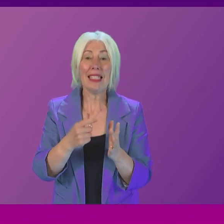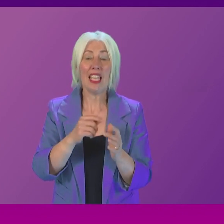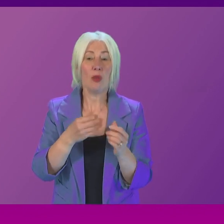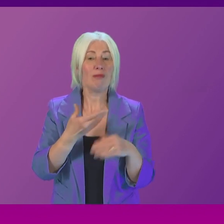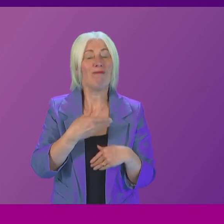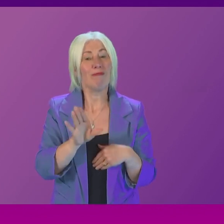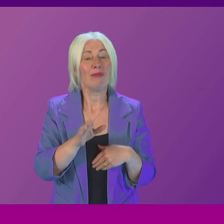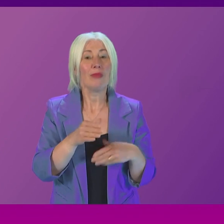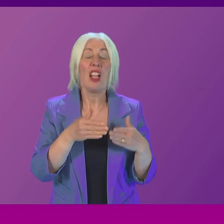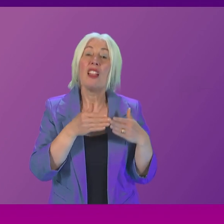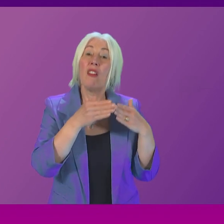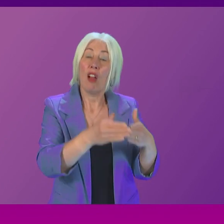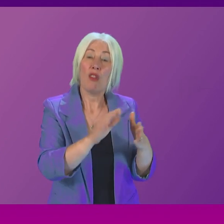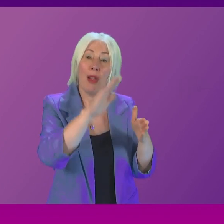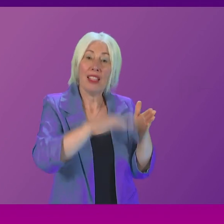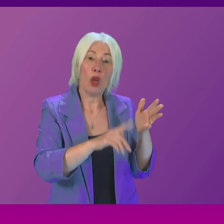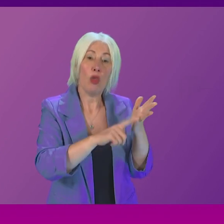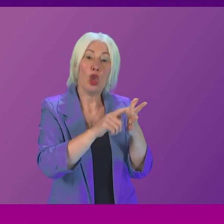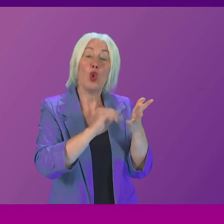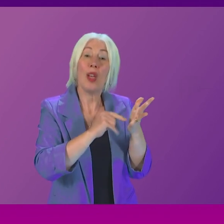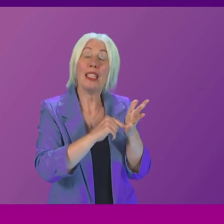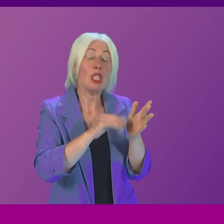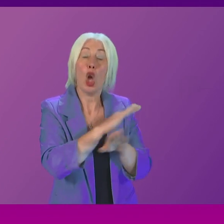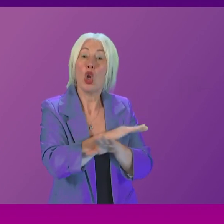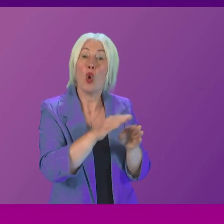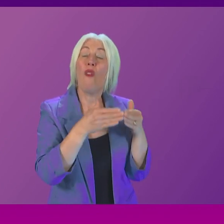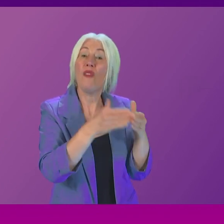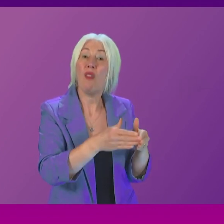services from South Uist for virtually all of June, in order to make up for issues elsewhere.